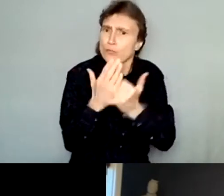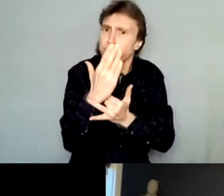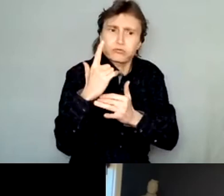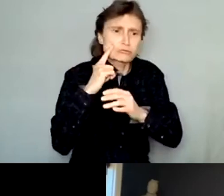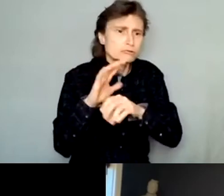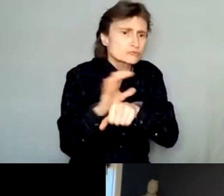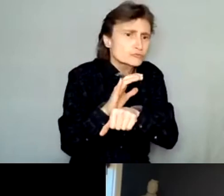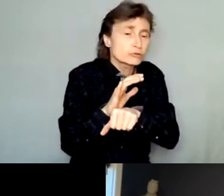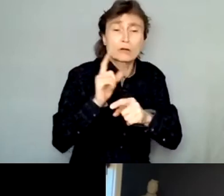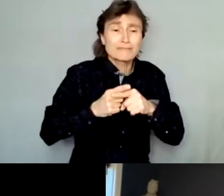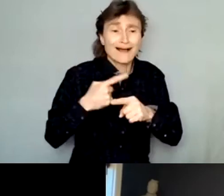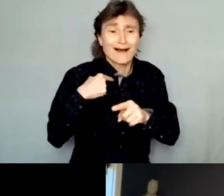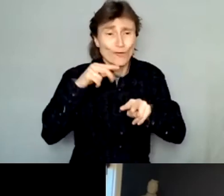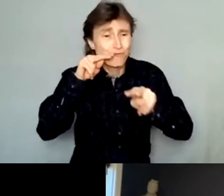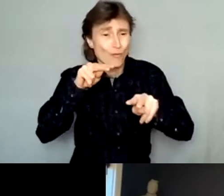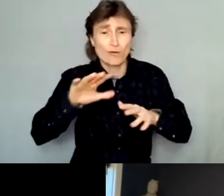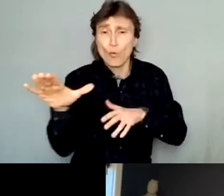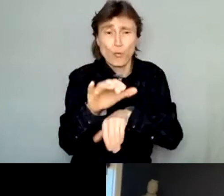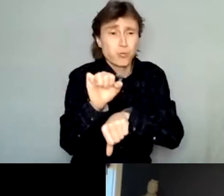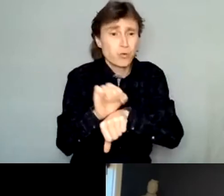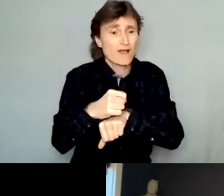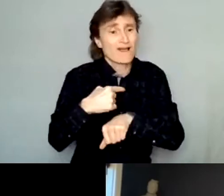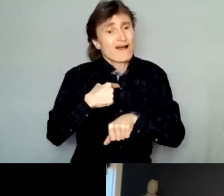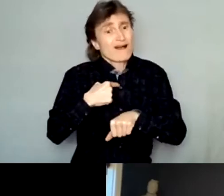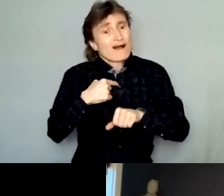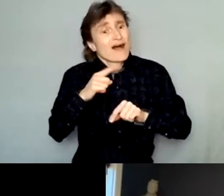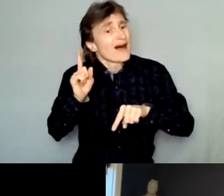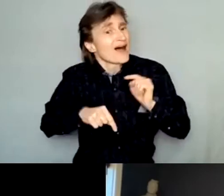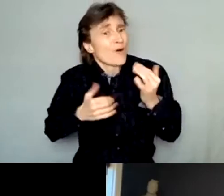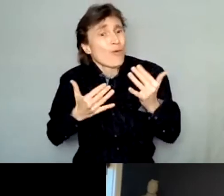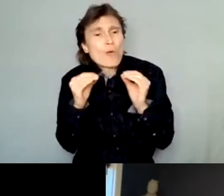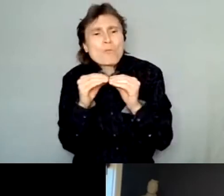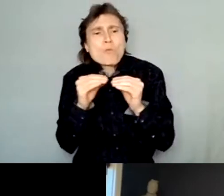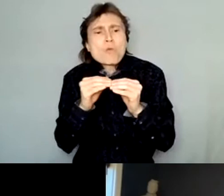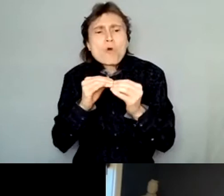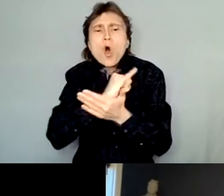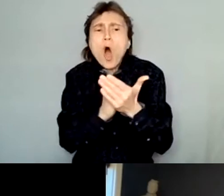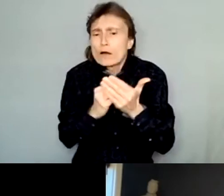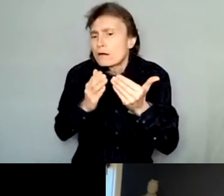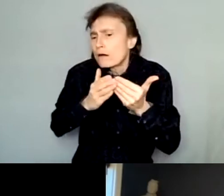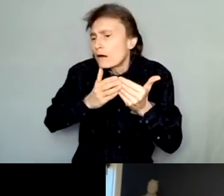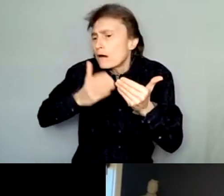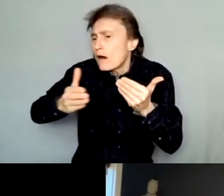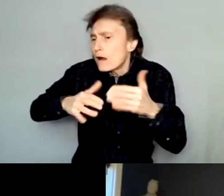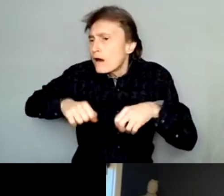I'm looking forward to taking part in more arts events in the weeks ahead.